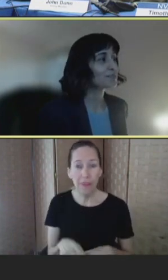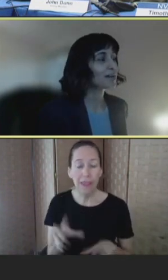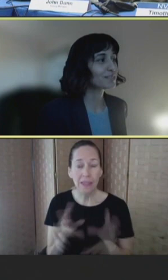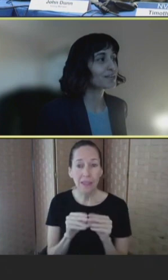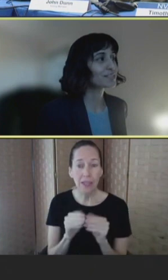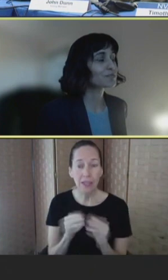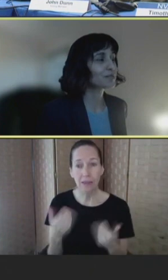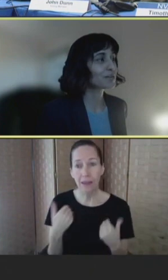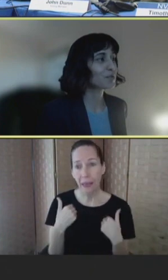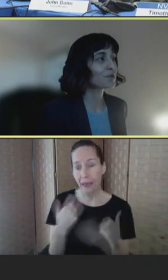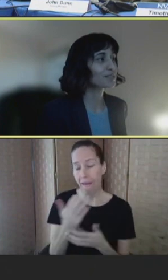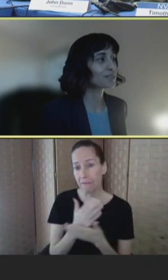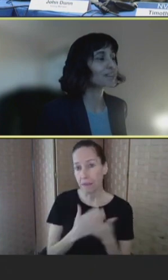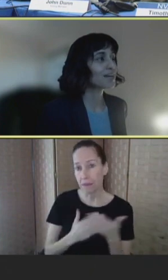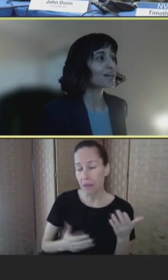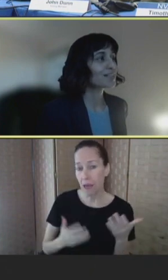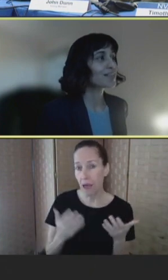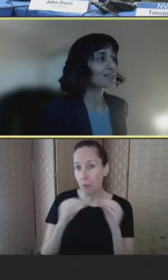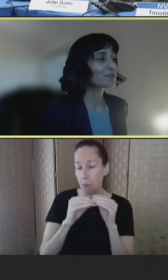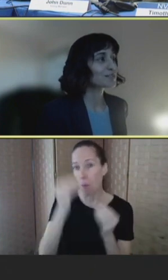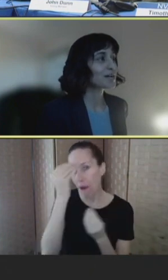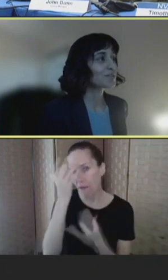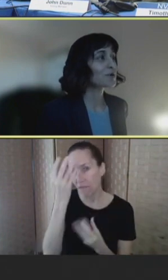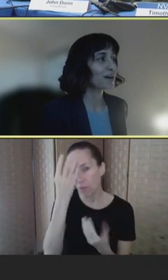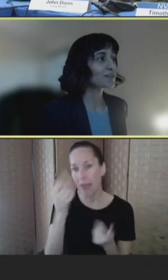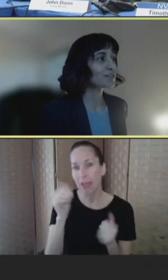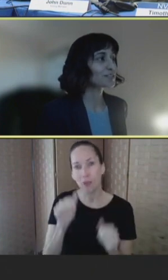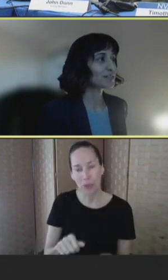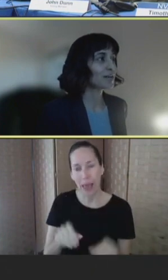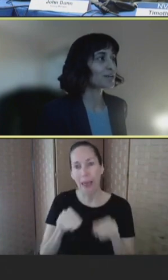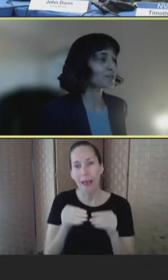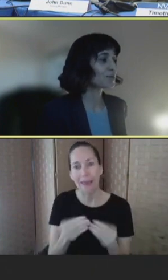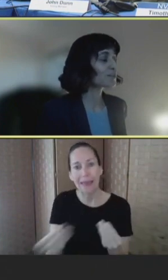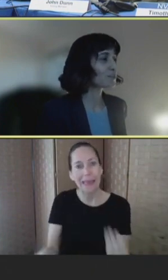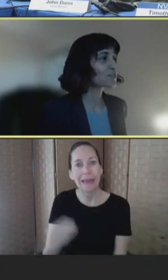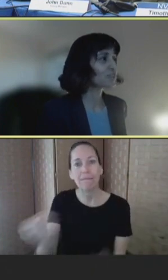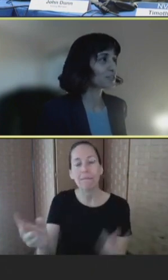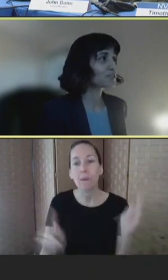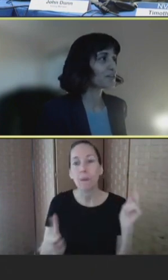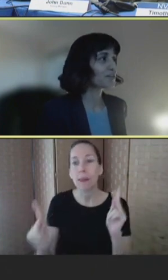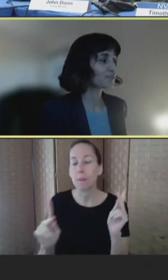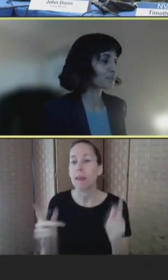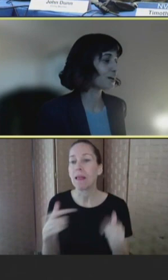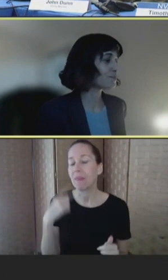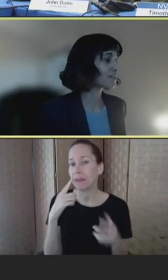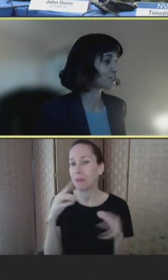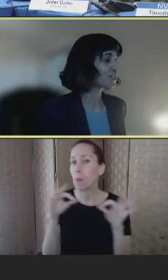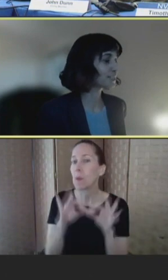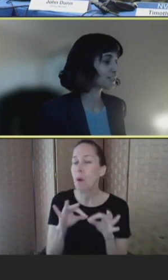but I think it's really important that those providers can reinforce those same messages.